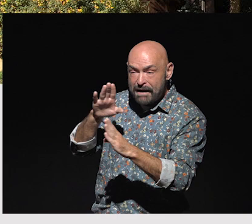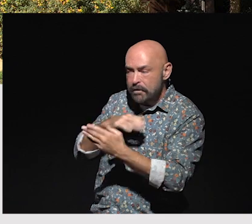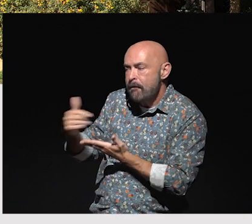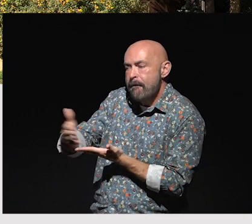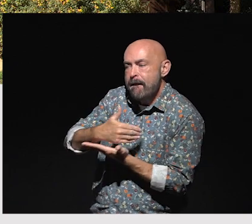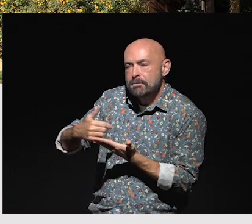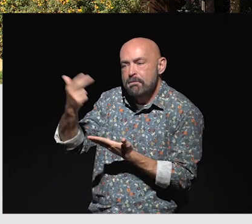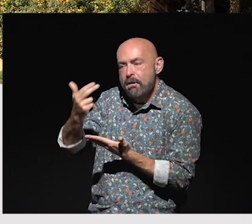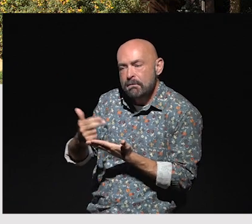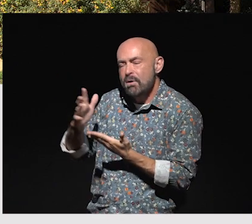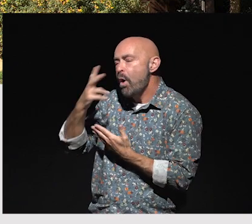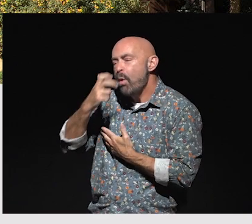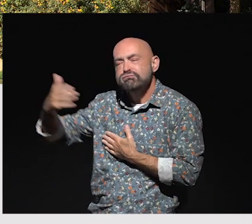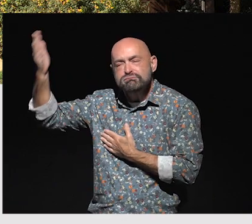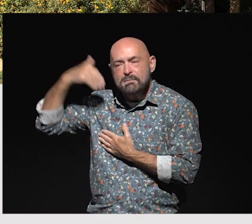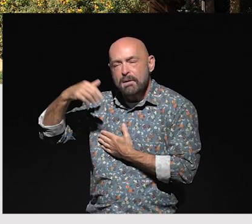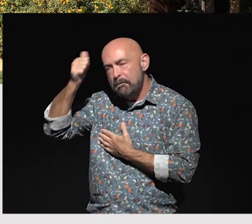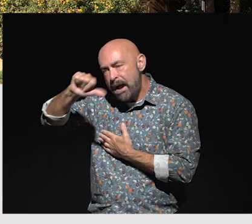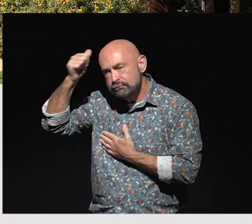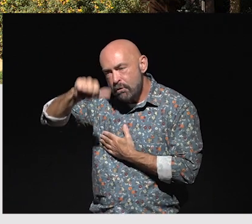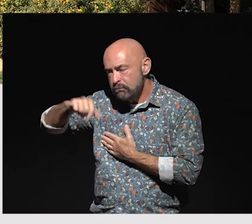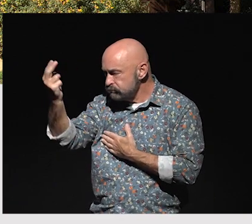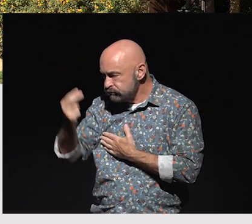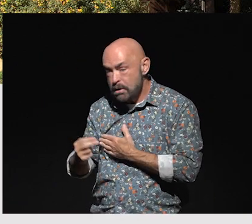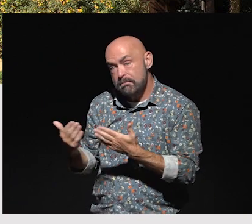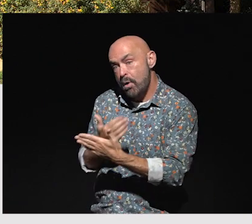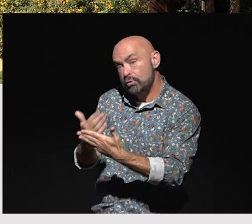of old masters and modern masters in America,